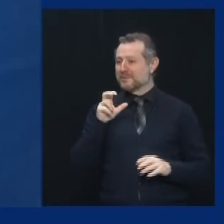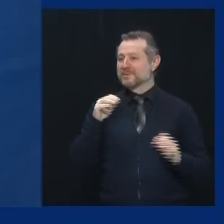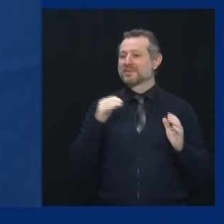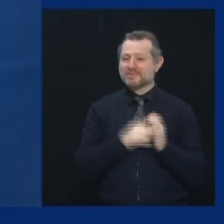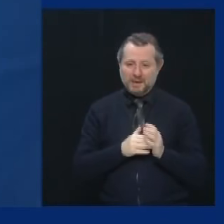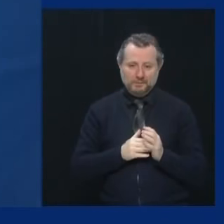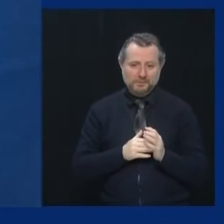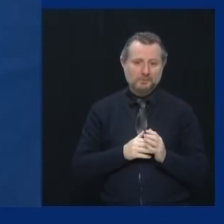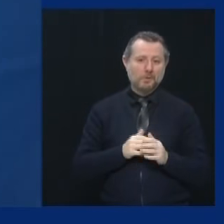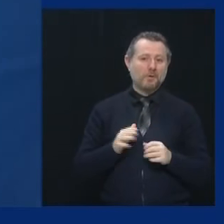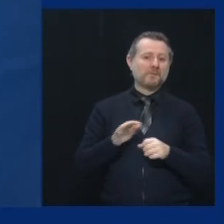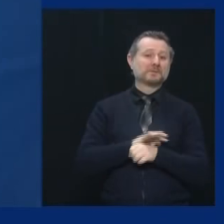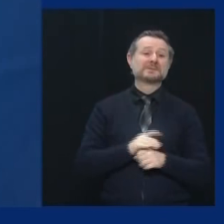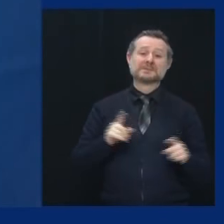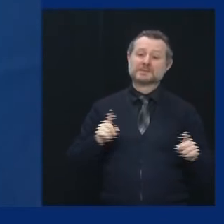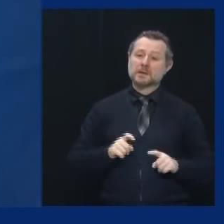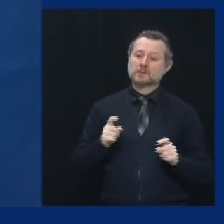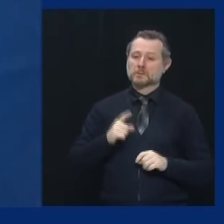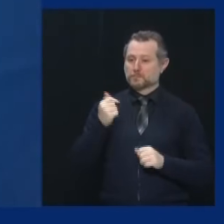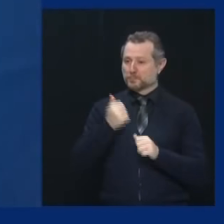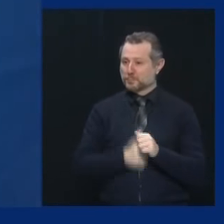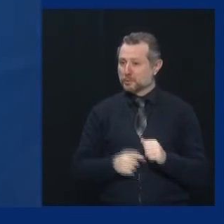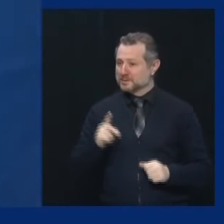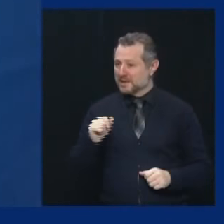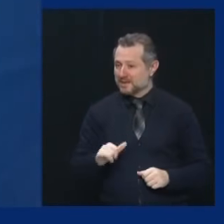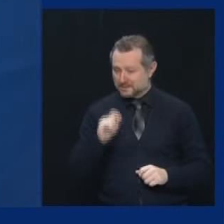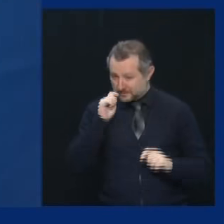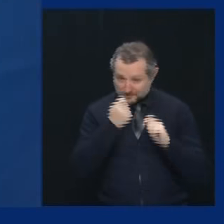CALLED ALL DAY TRYING TO GET AN